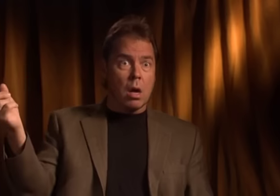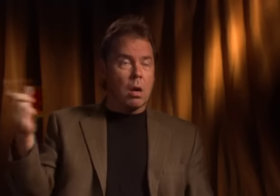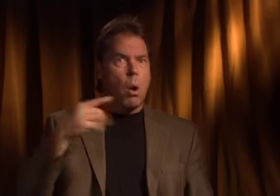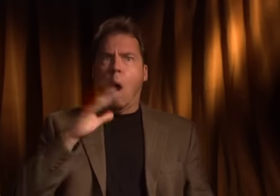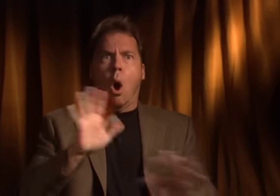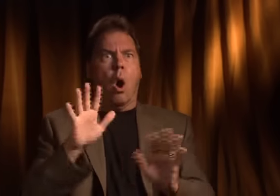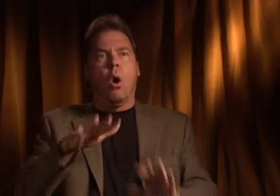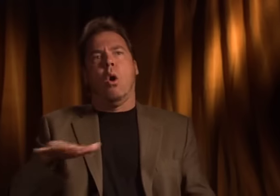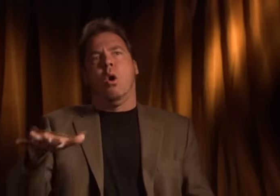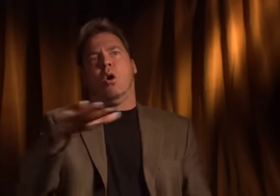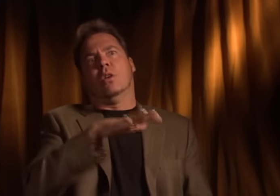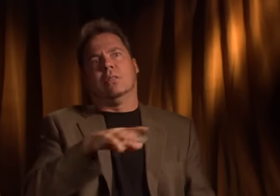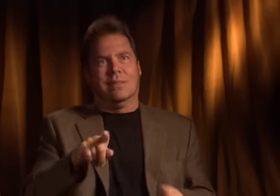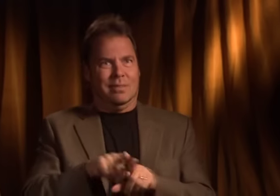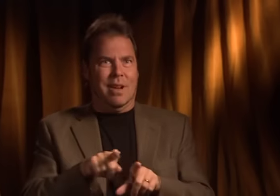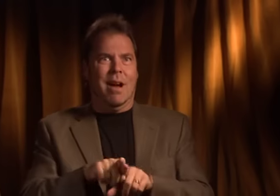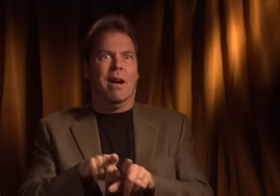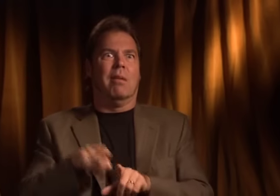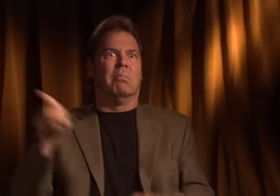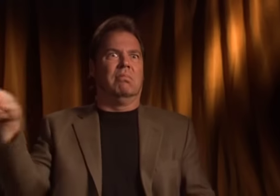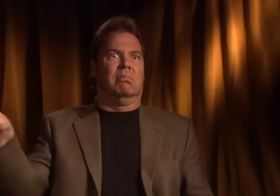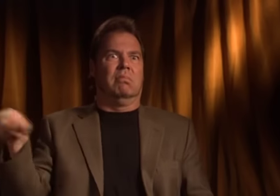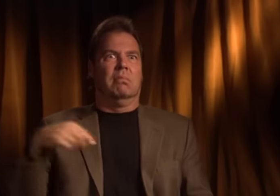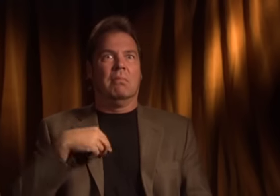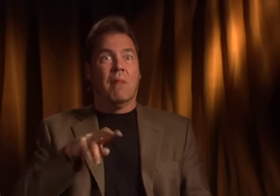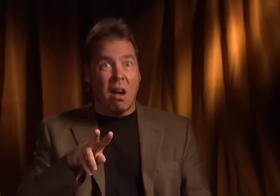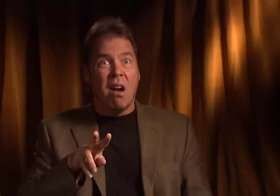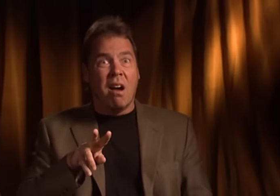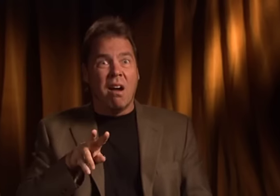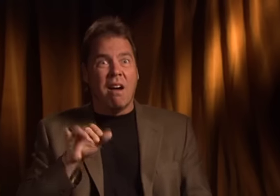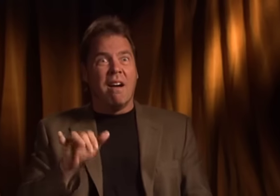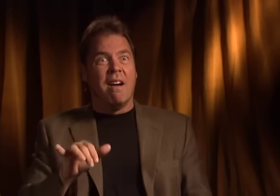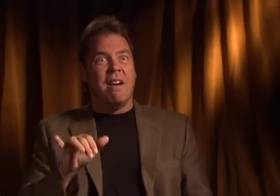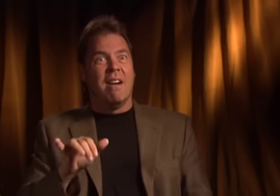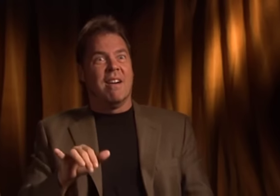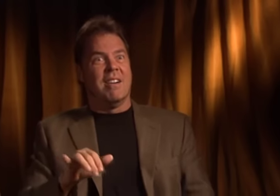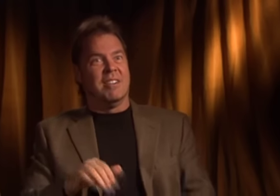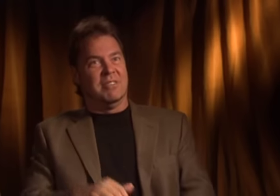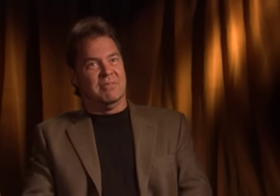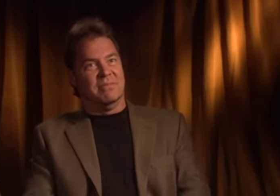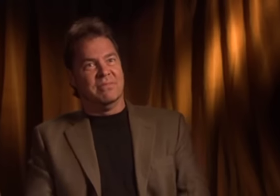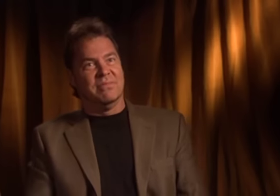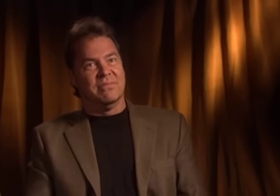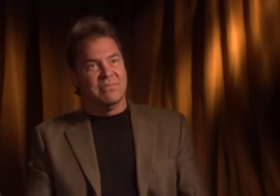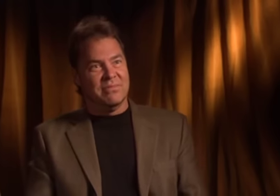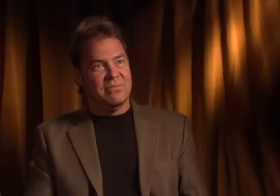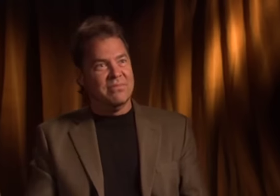She said, "No, everyone else is like them." And I said, "Oh, now I get it."